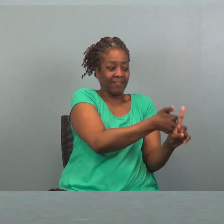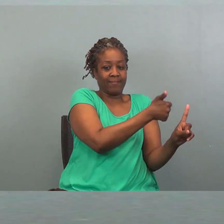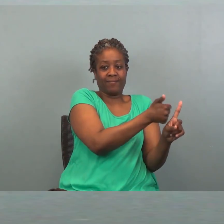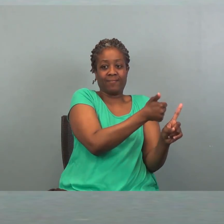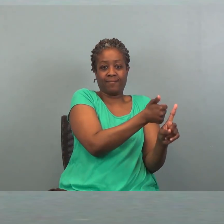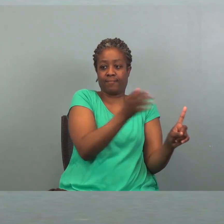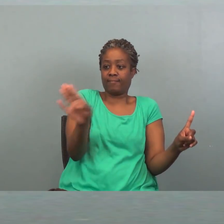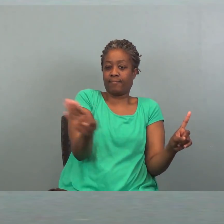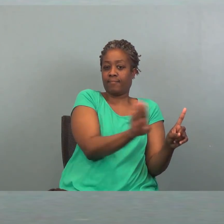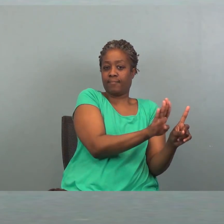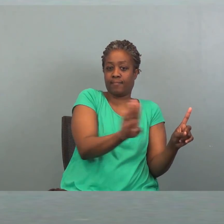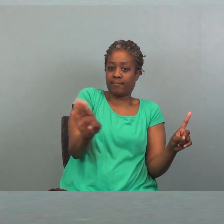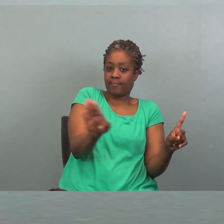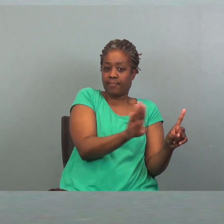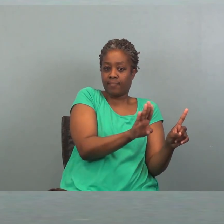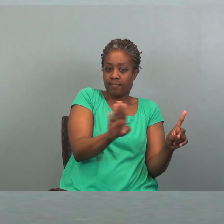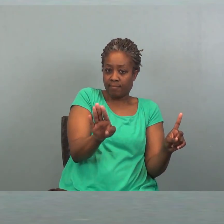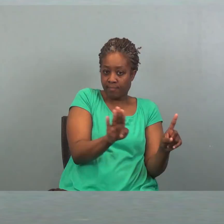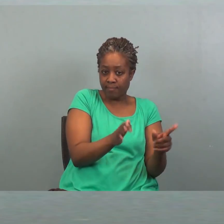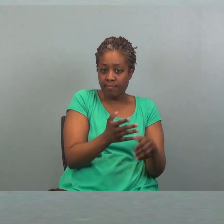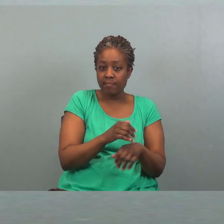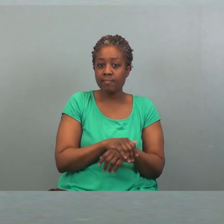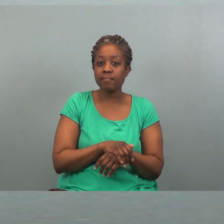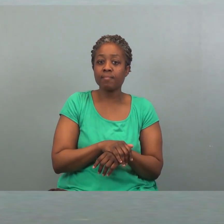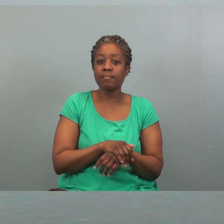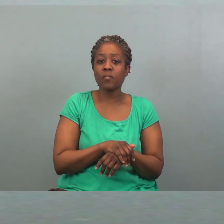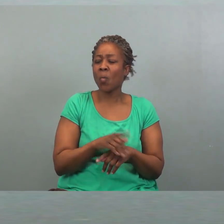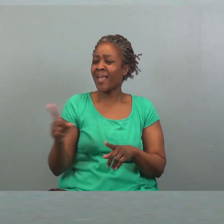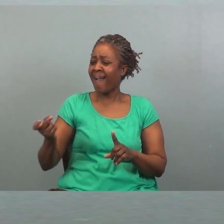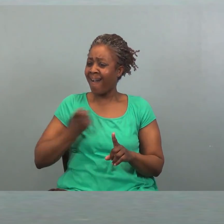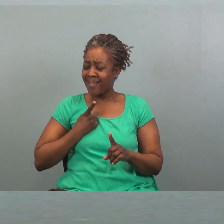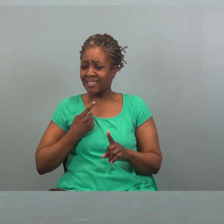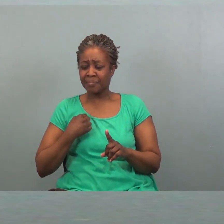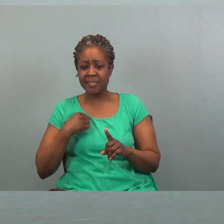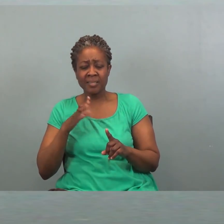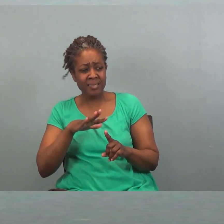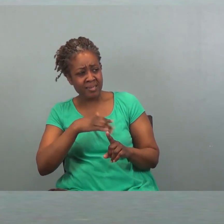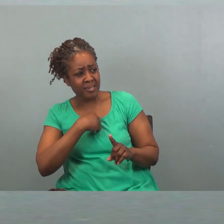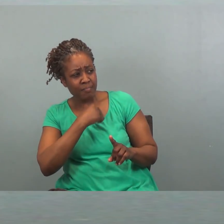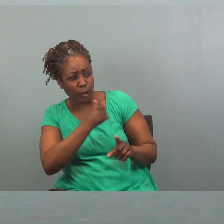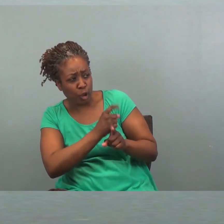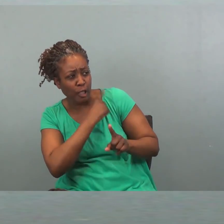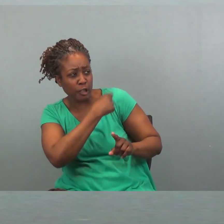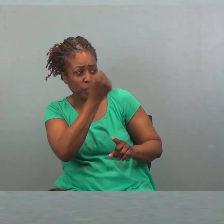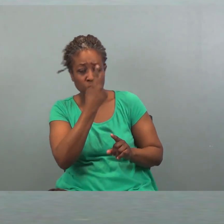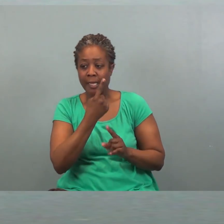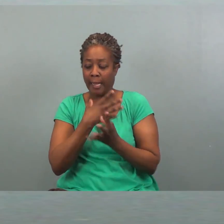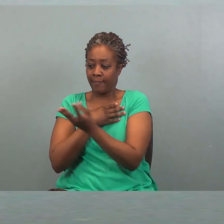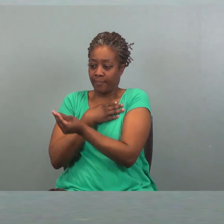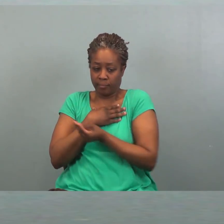In this way, the rapport is maintained between the provider and the client. If asked directly by the client about a question, maintain the relationship